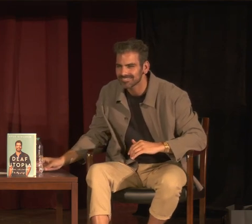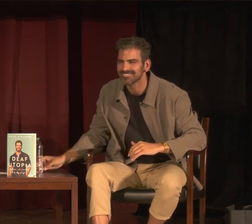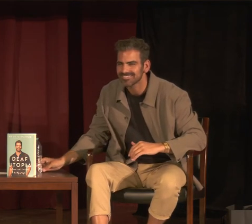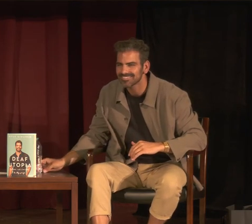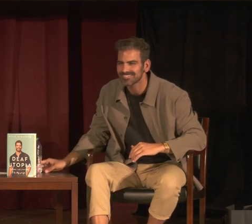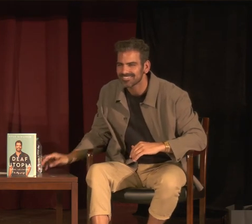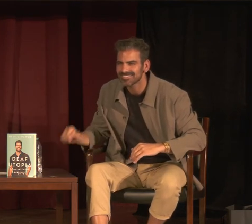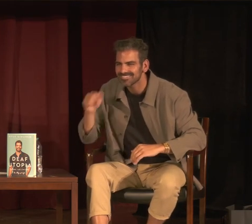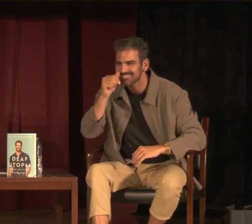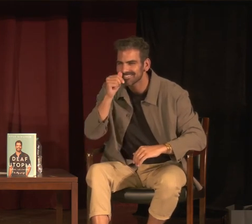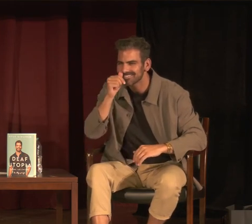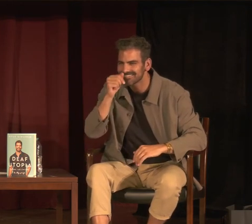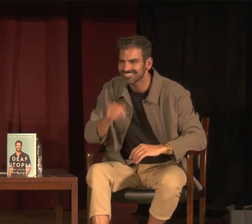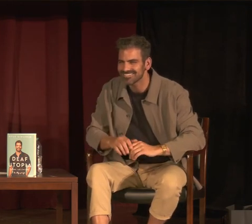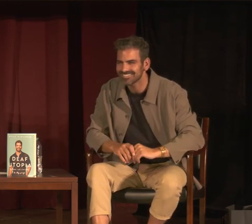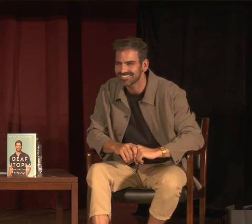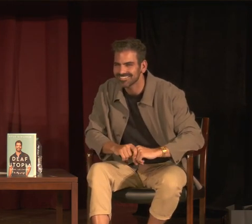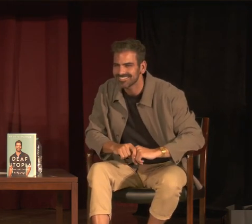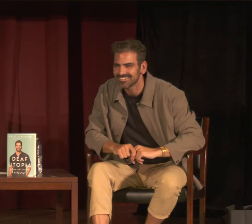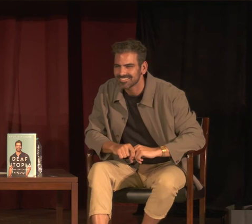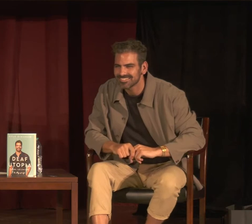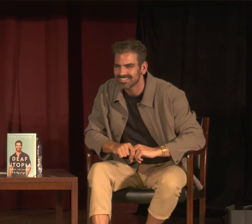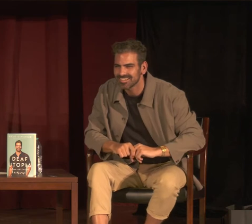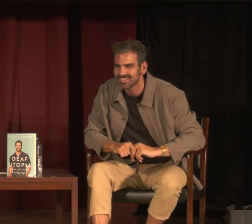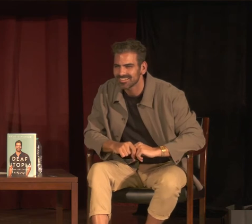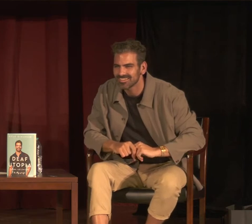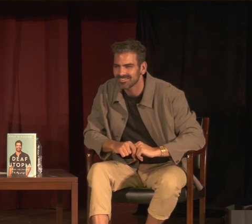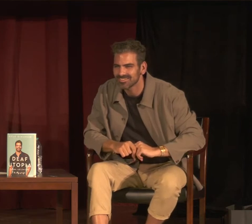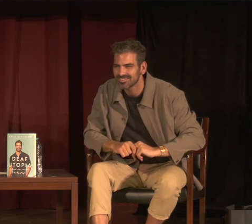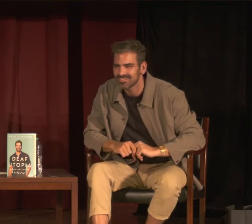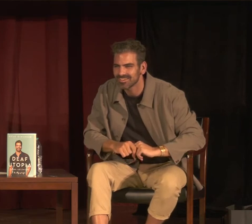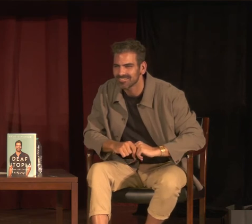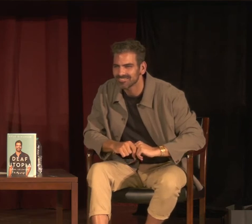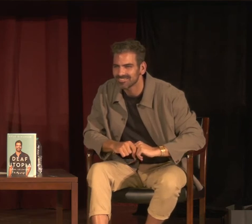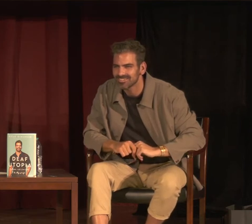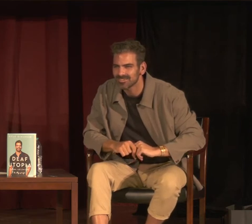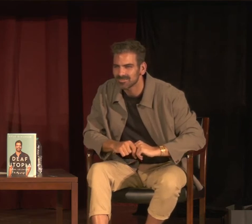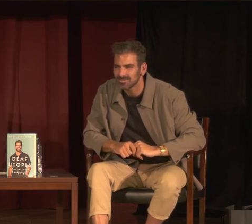at Columbia sorry, in college, and how I'm learning